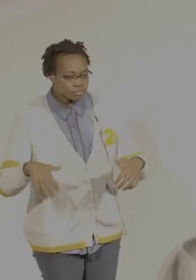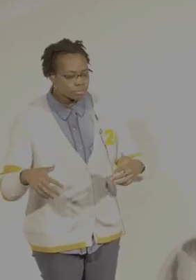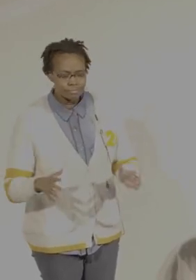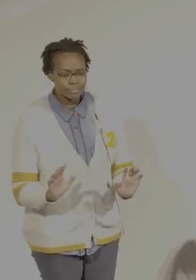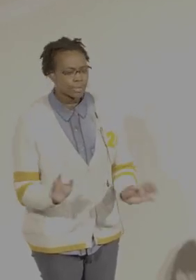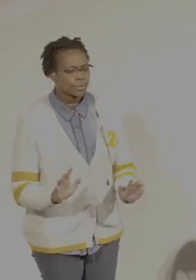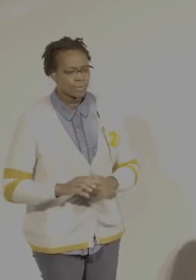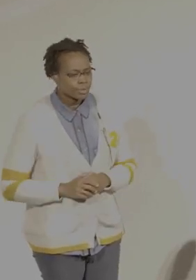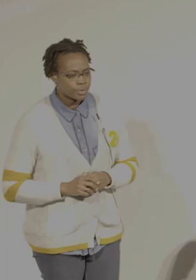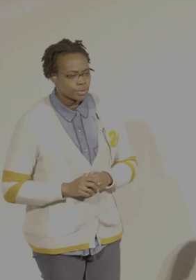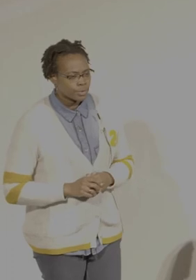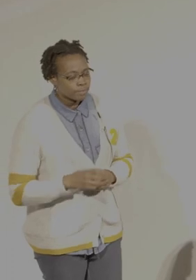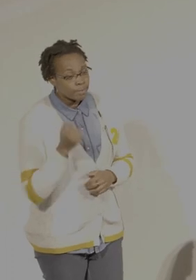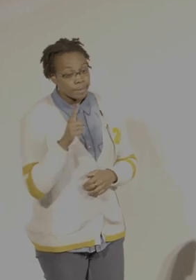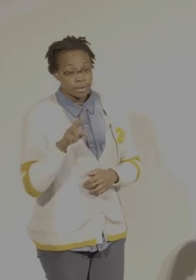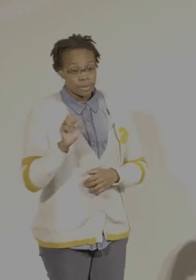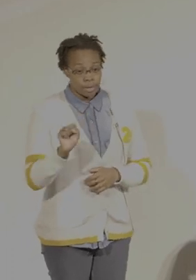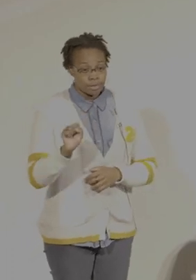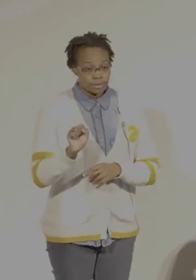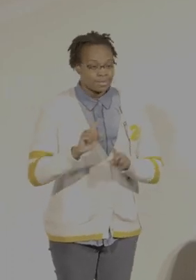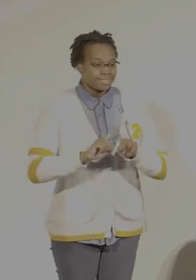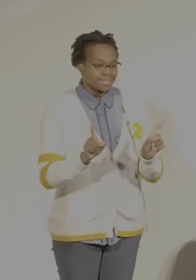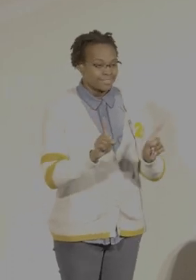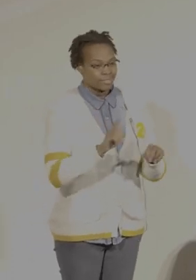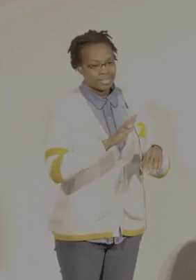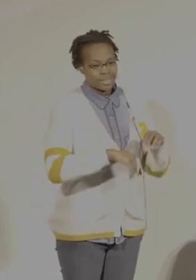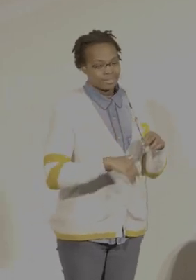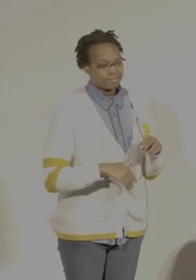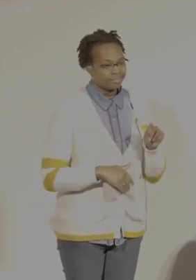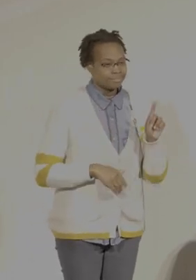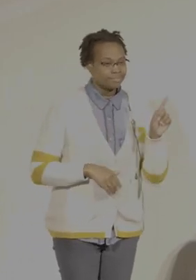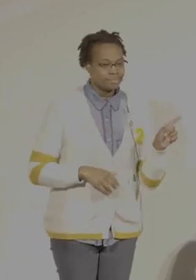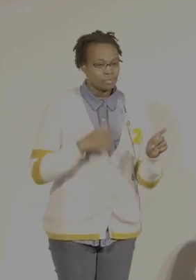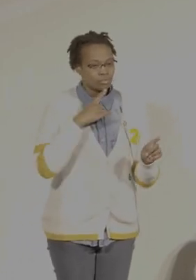In the context of the United States, it's very different in the context of Russia,